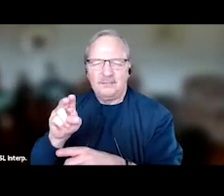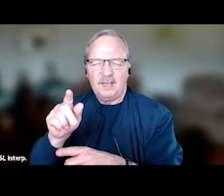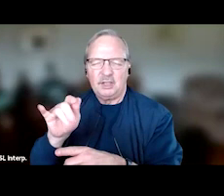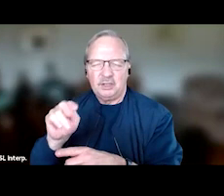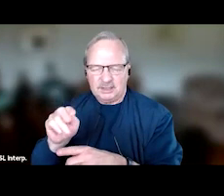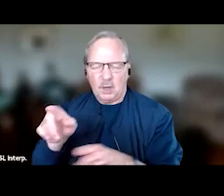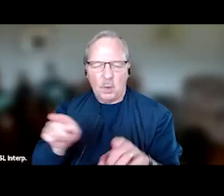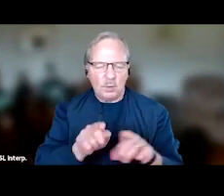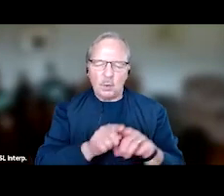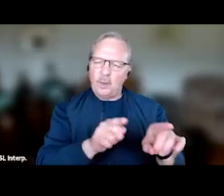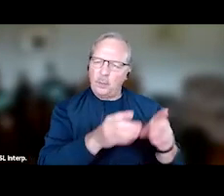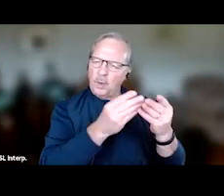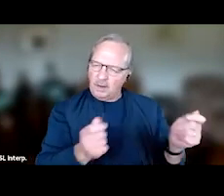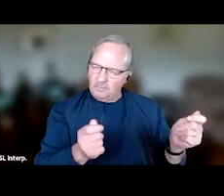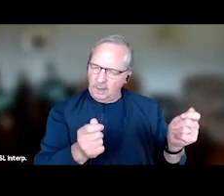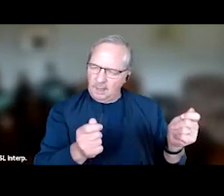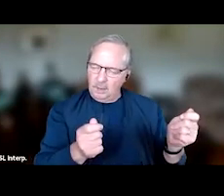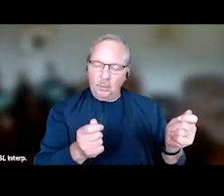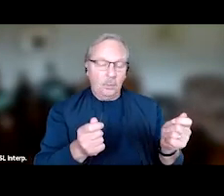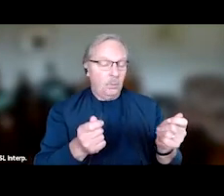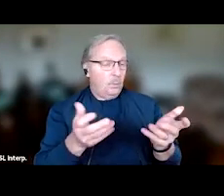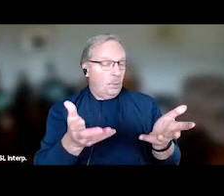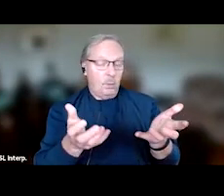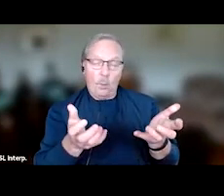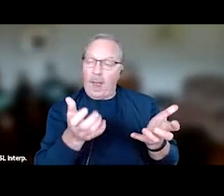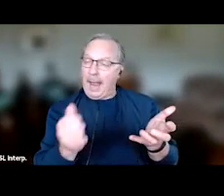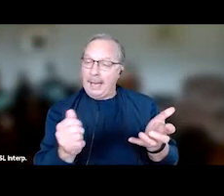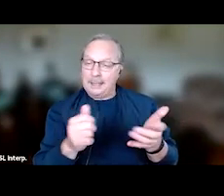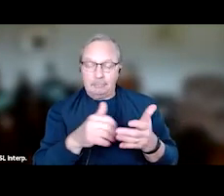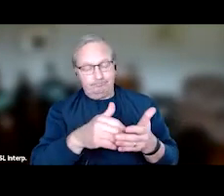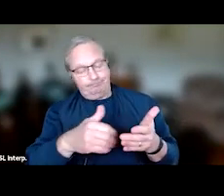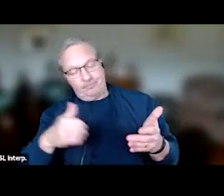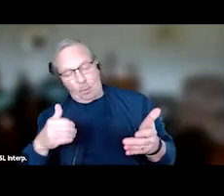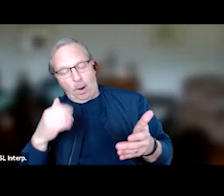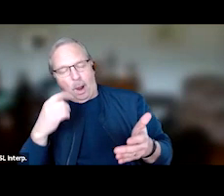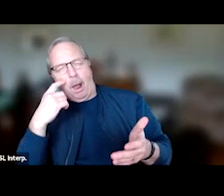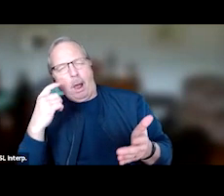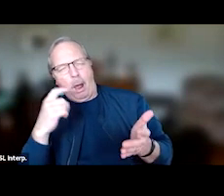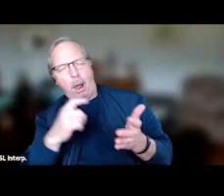So we never want to be able to have any type of preconceived notions on someone's path to wellness.